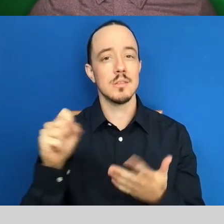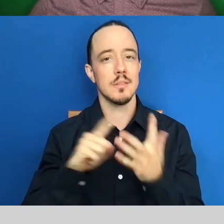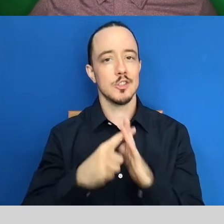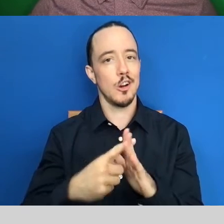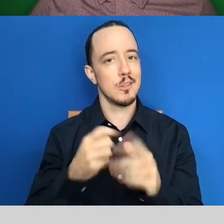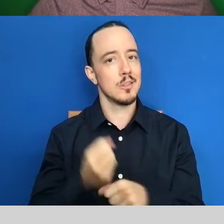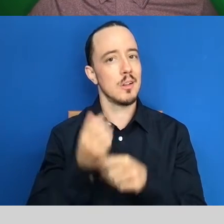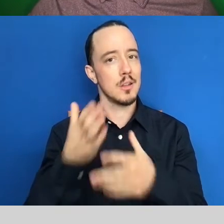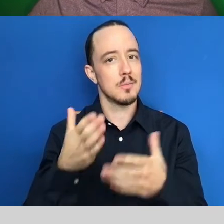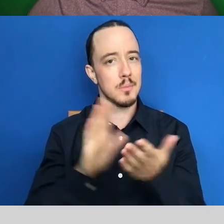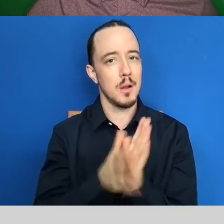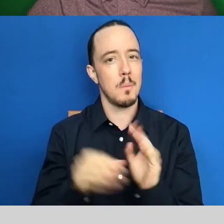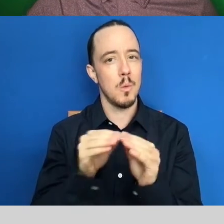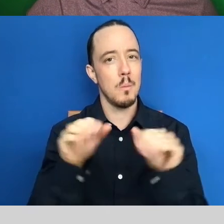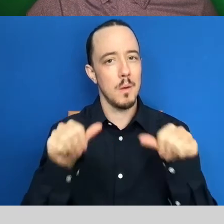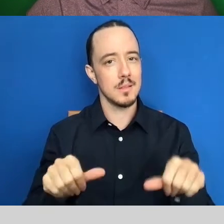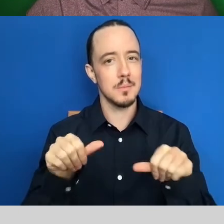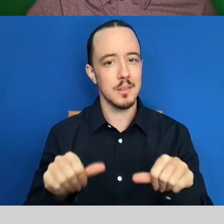Tools have really started to make this possible.